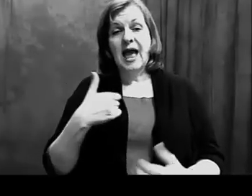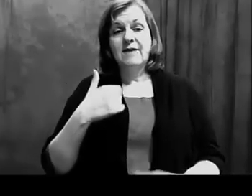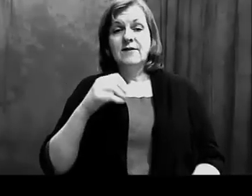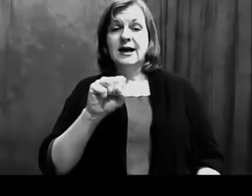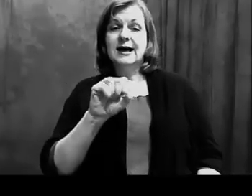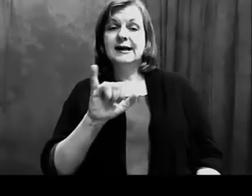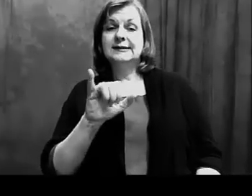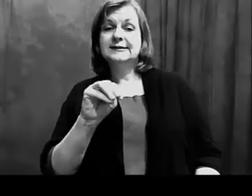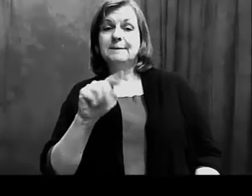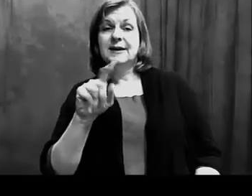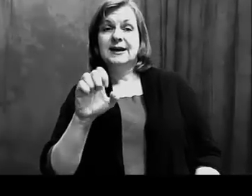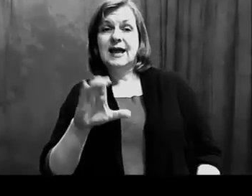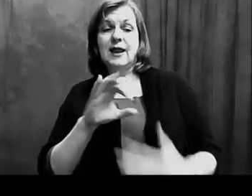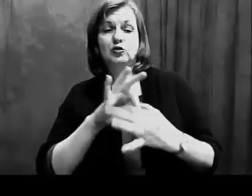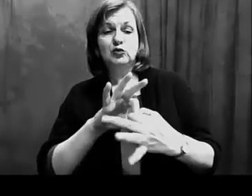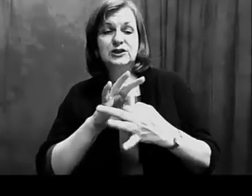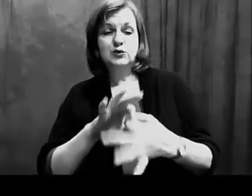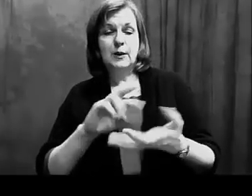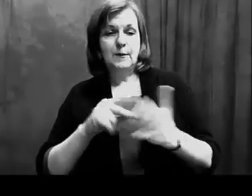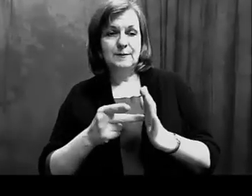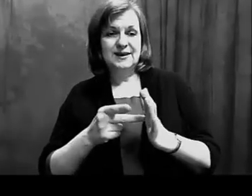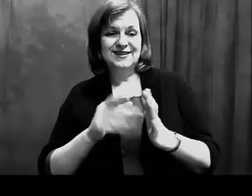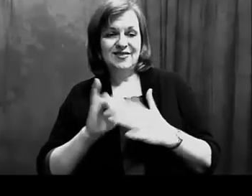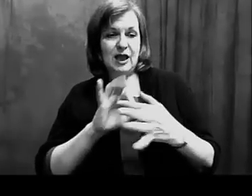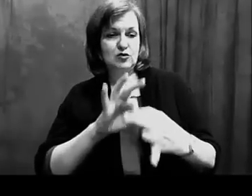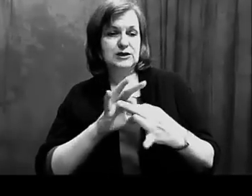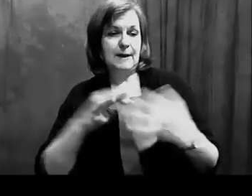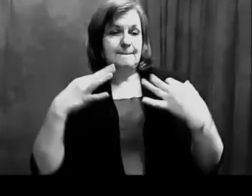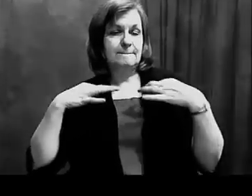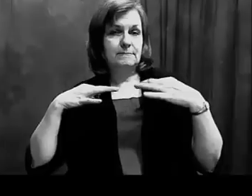beneficial